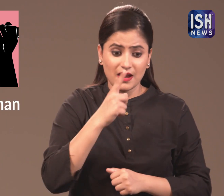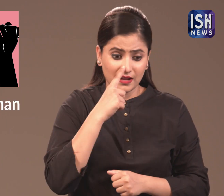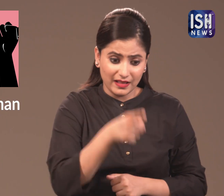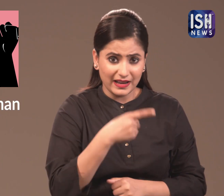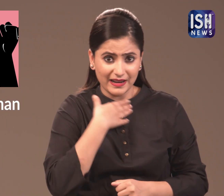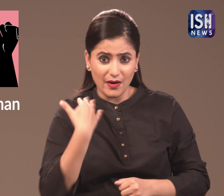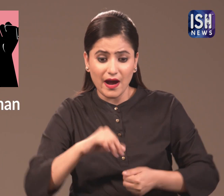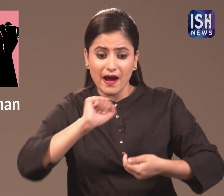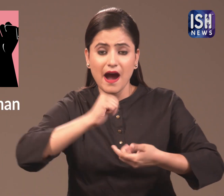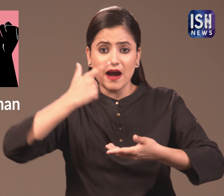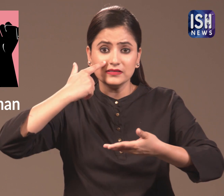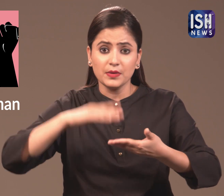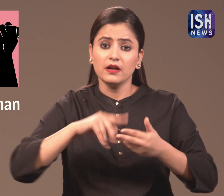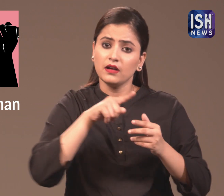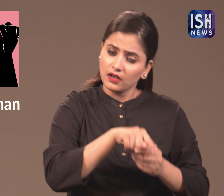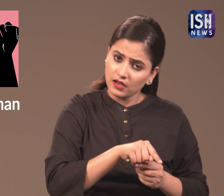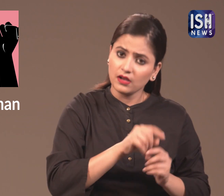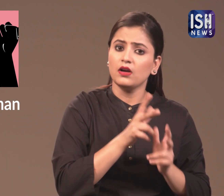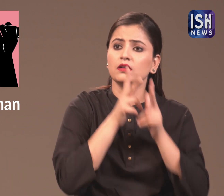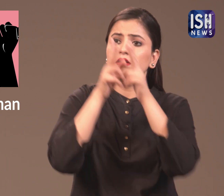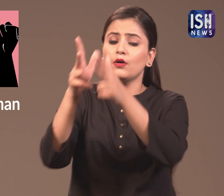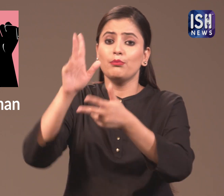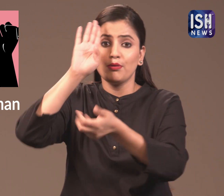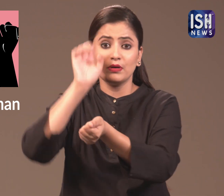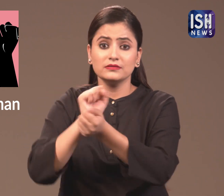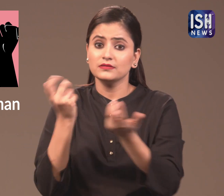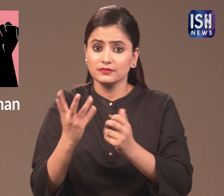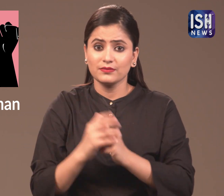Her husband told the police that